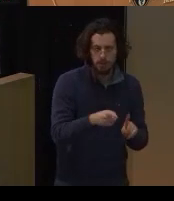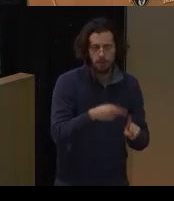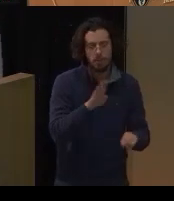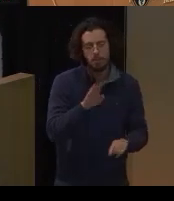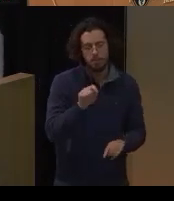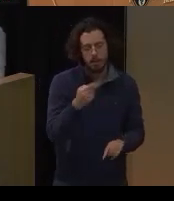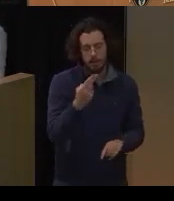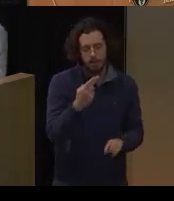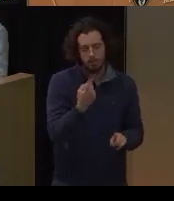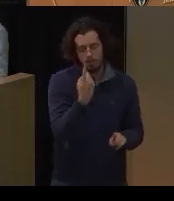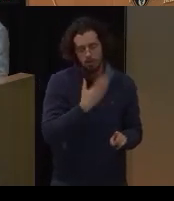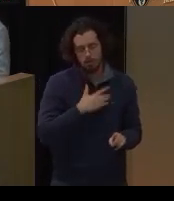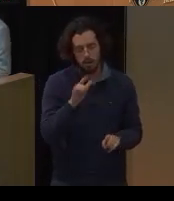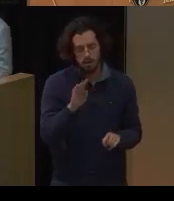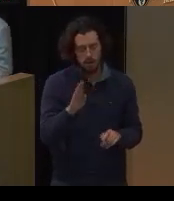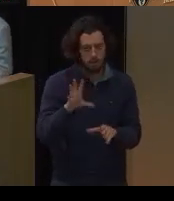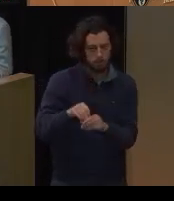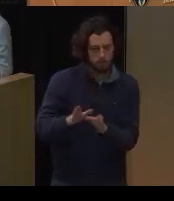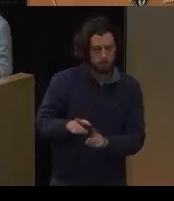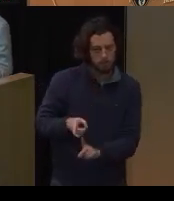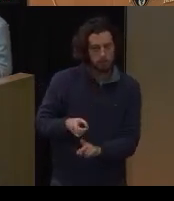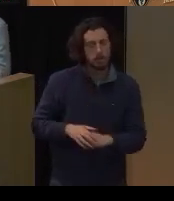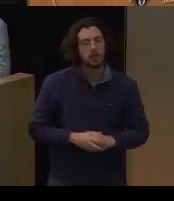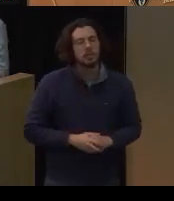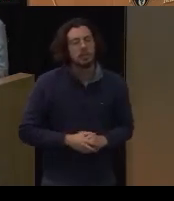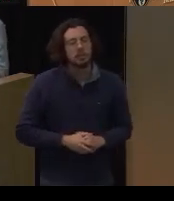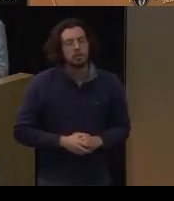so just to remind you here are the whole brain Maps depicting the neurofeedback effect for